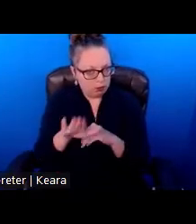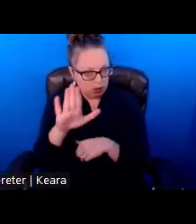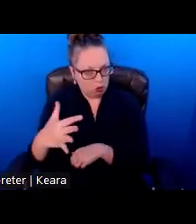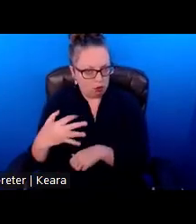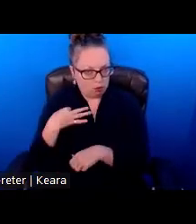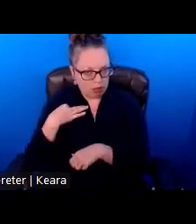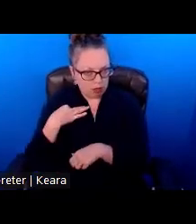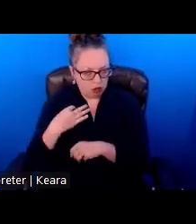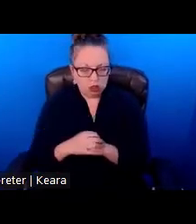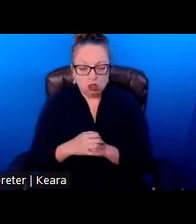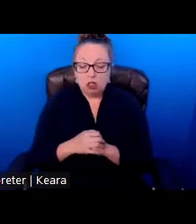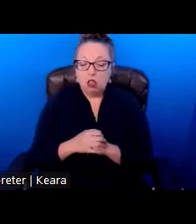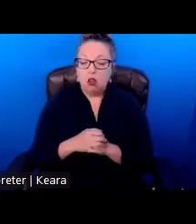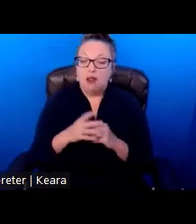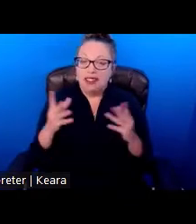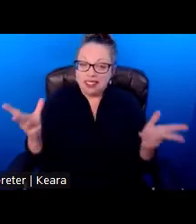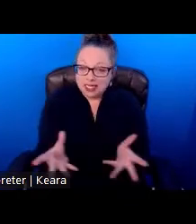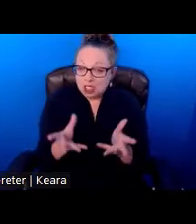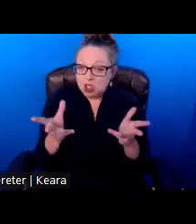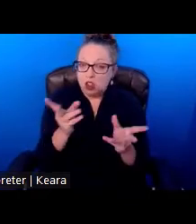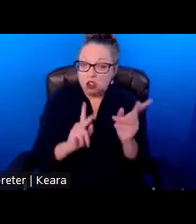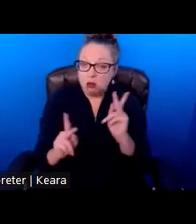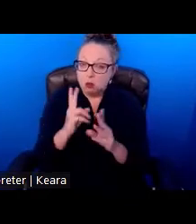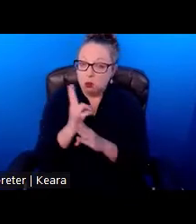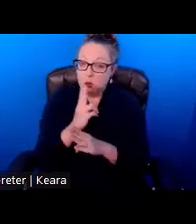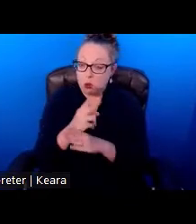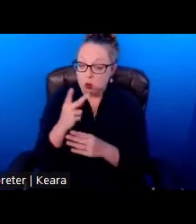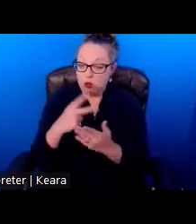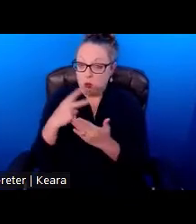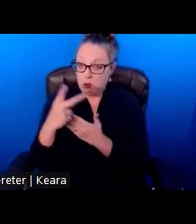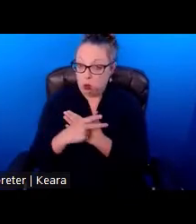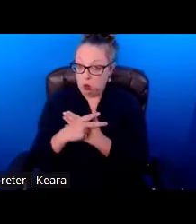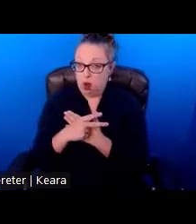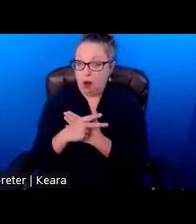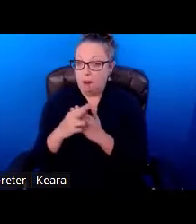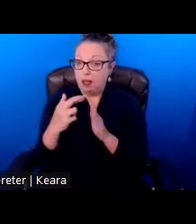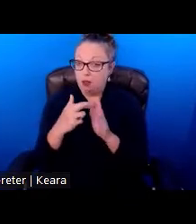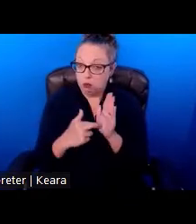encourage applicants to use the program guidelines as a checklist as they go through the application